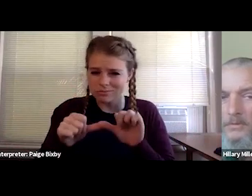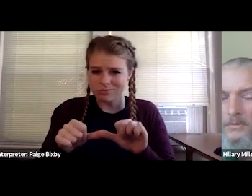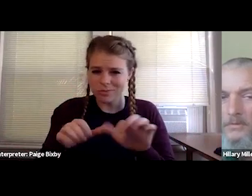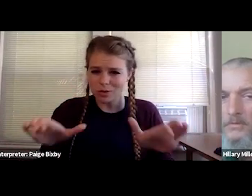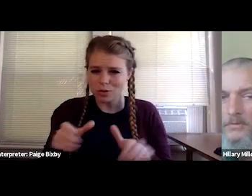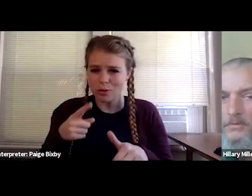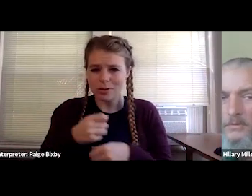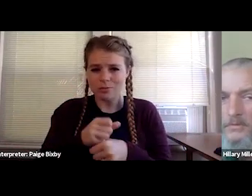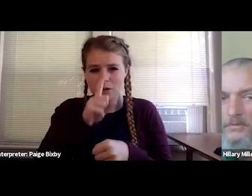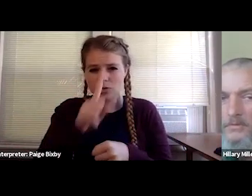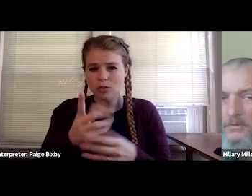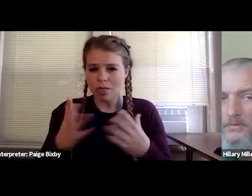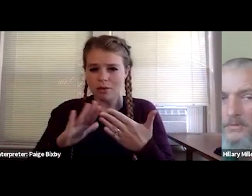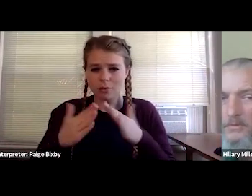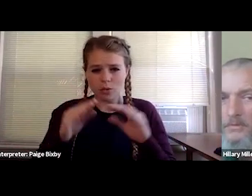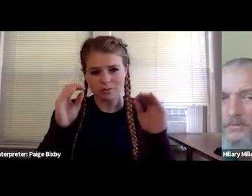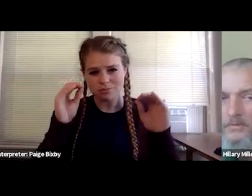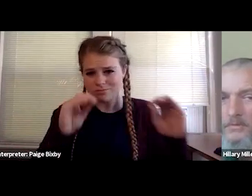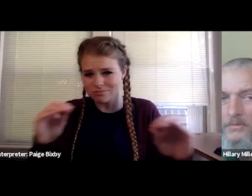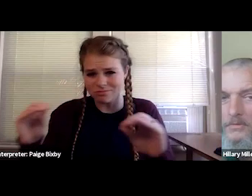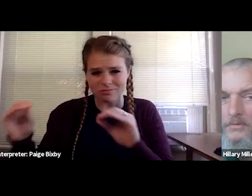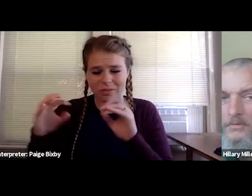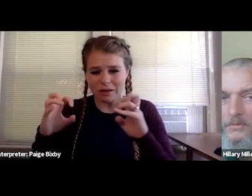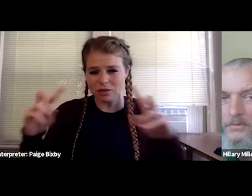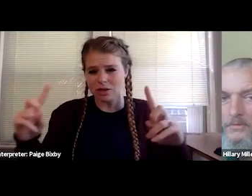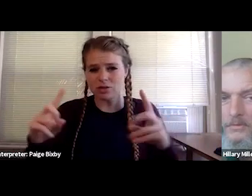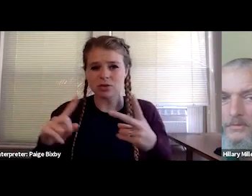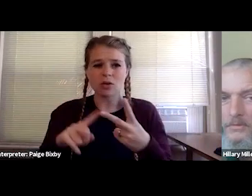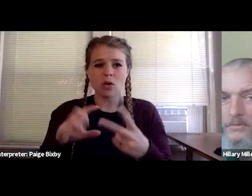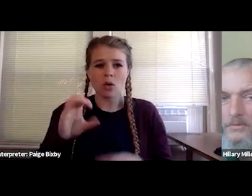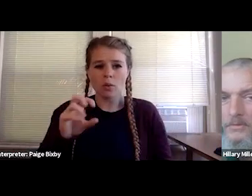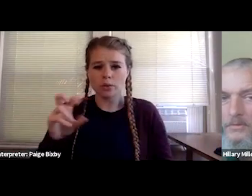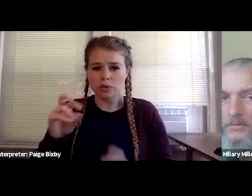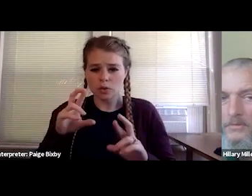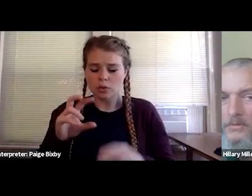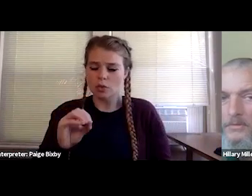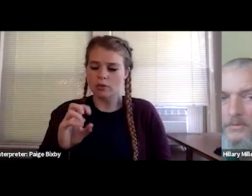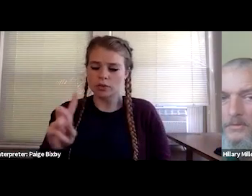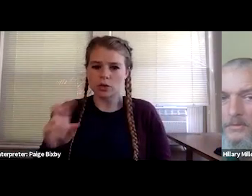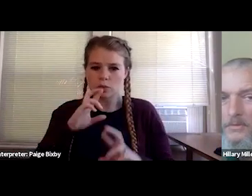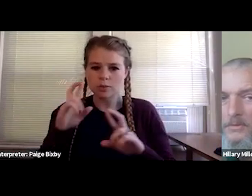there's a lot of community education, overdose response, which Shawn and Brooke will go over as well later